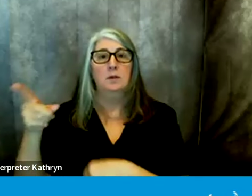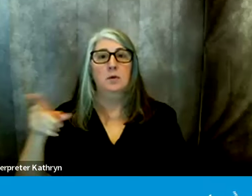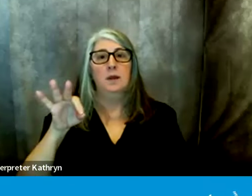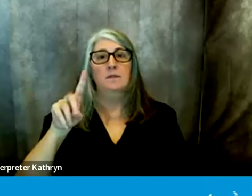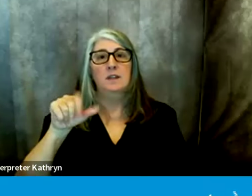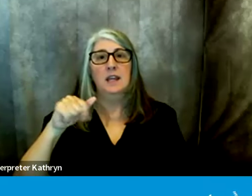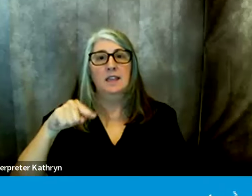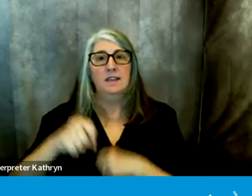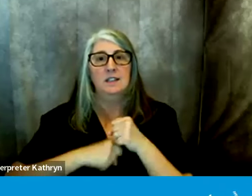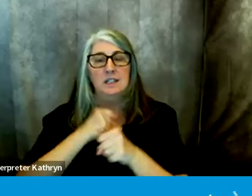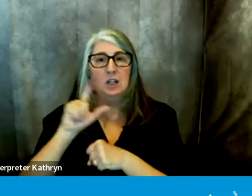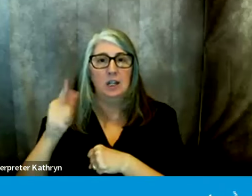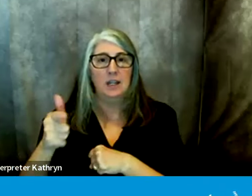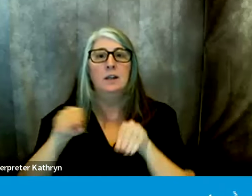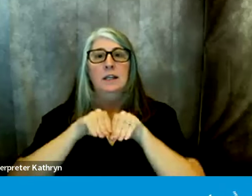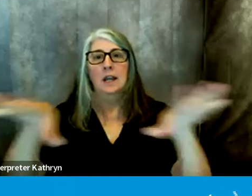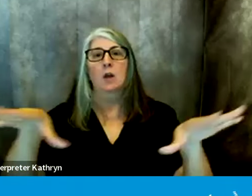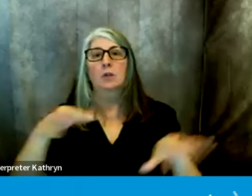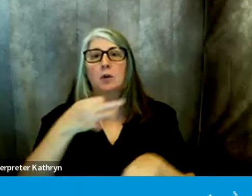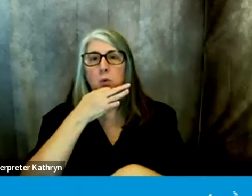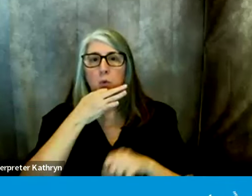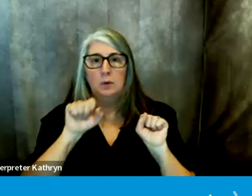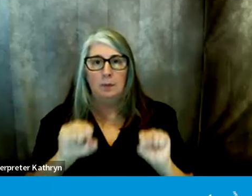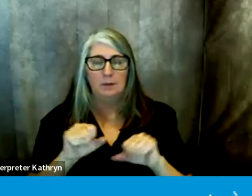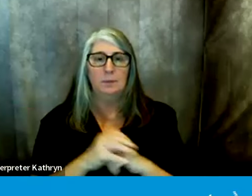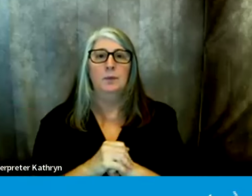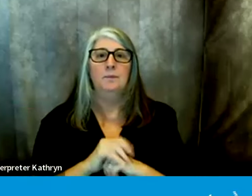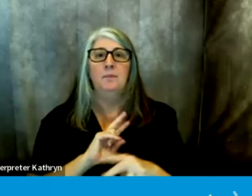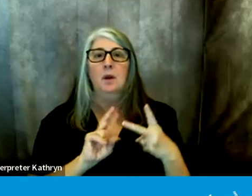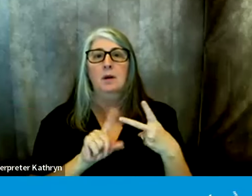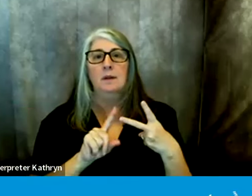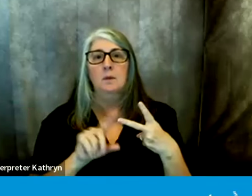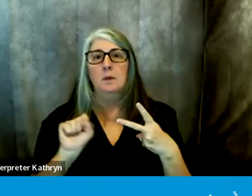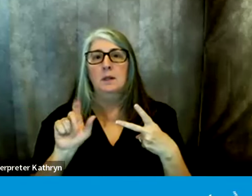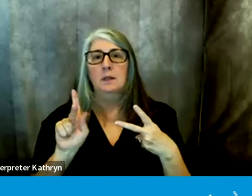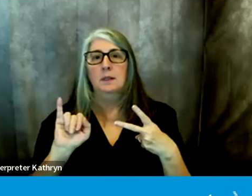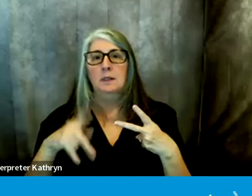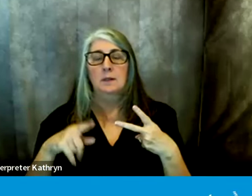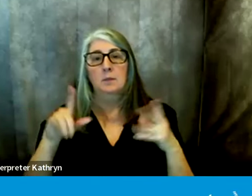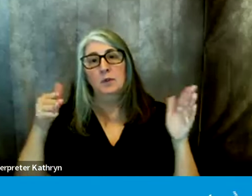and get it on the market as soon as possible. Our second product, SCiP, which focuses on the CP population.